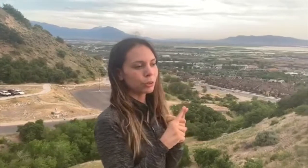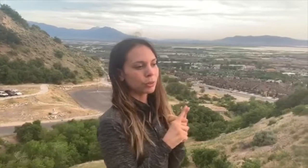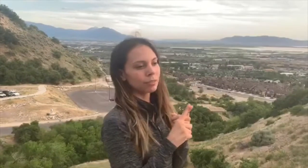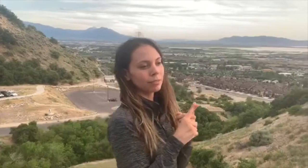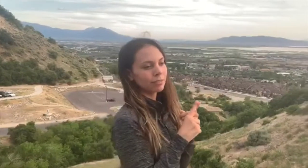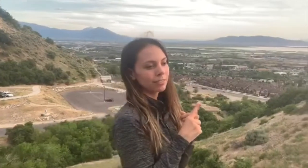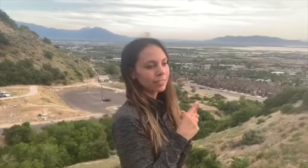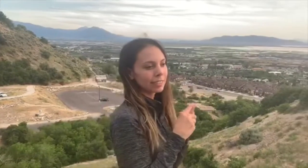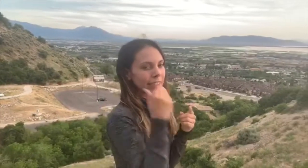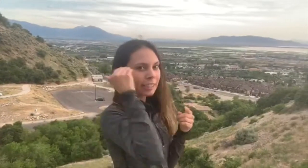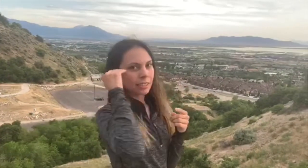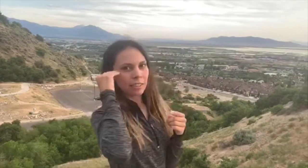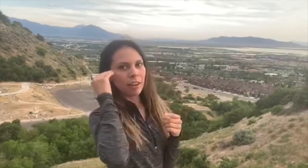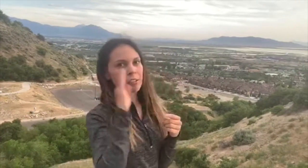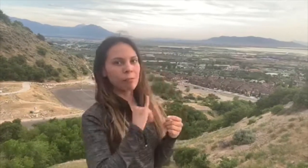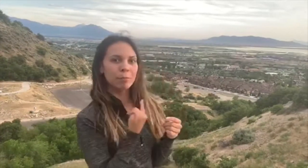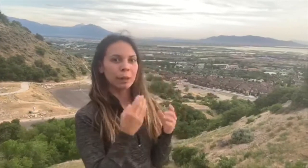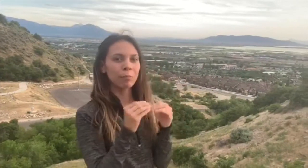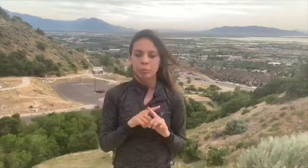To get to know Ben more.